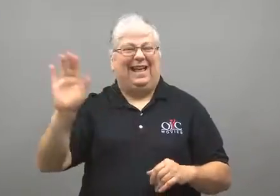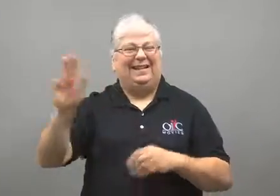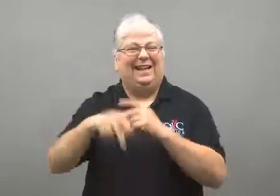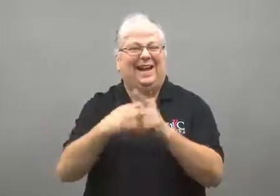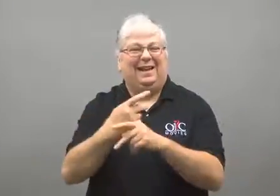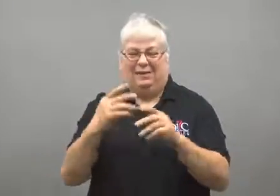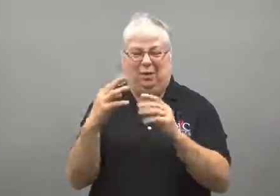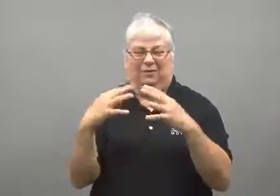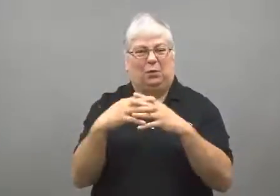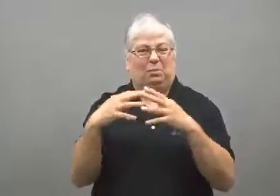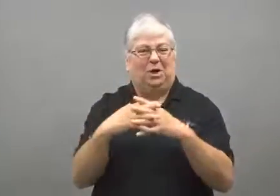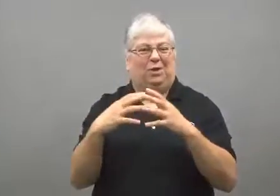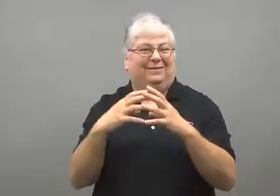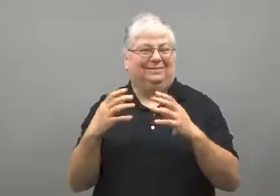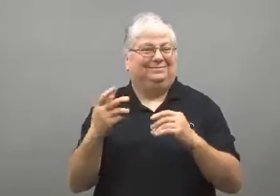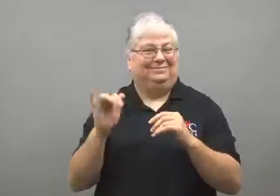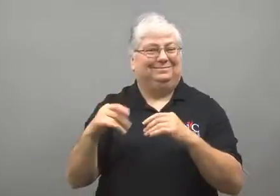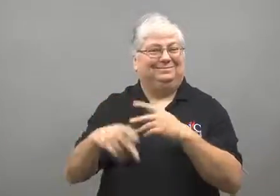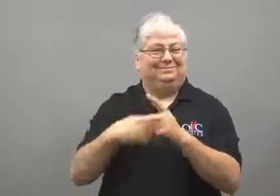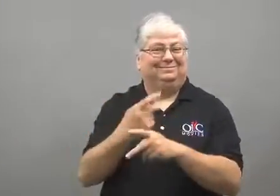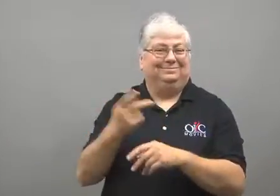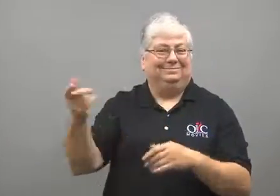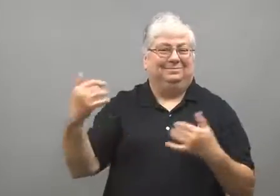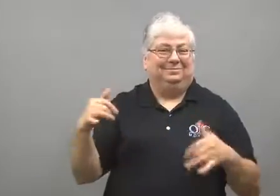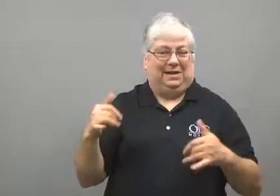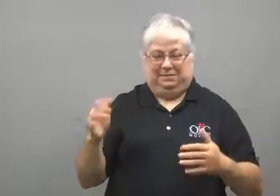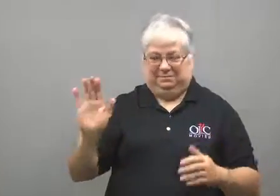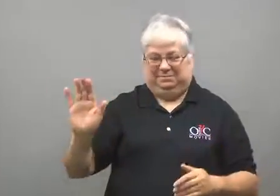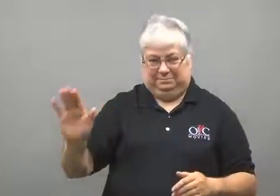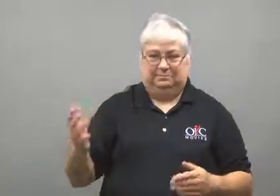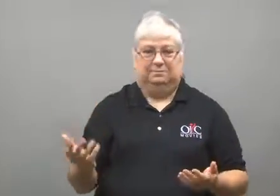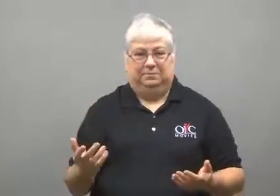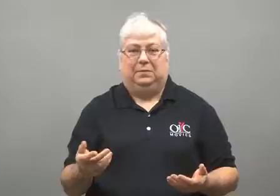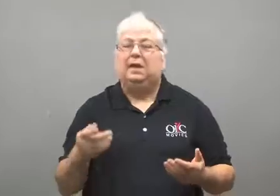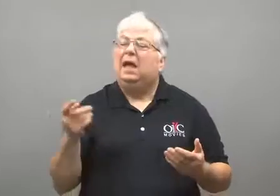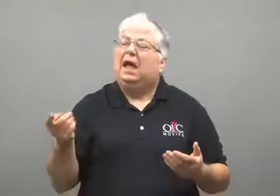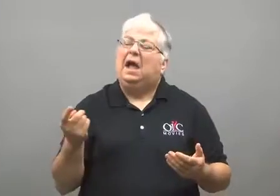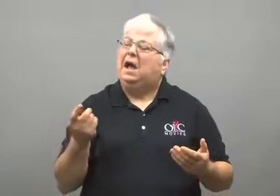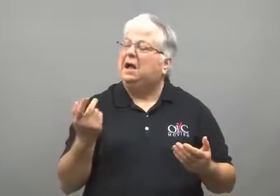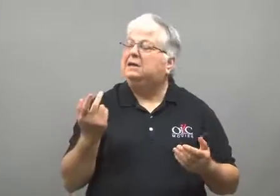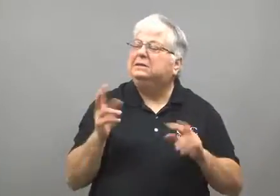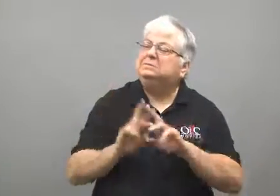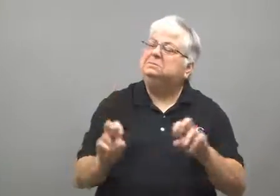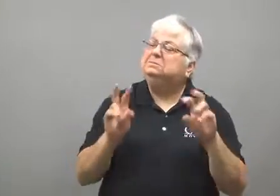Rugby is a kind of football played over there.